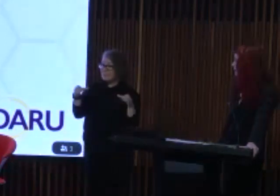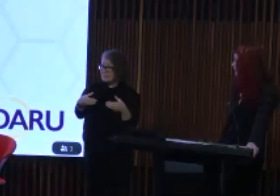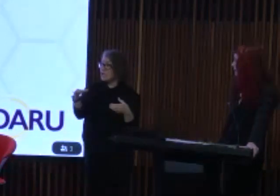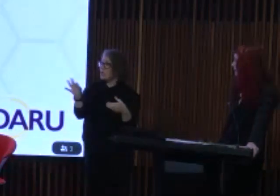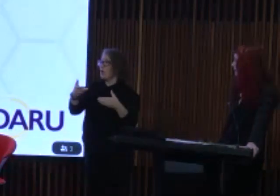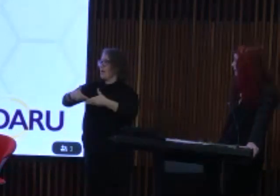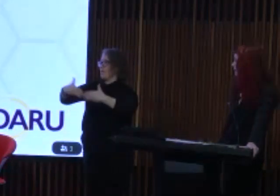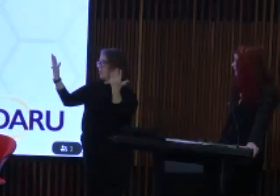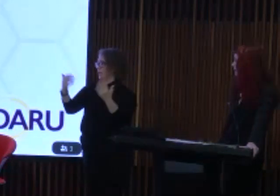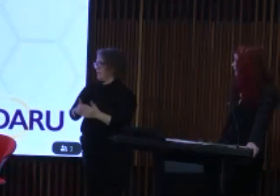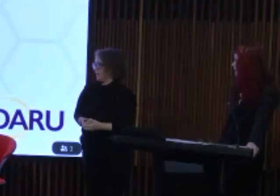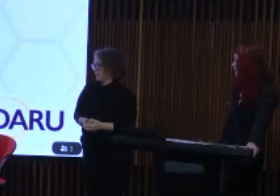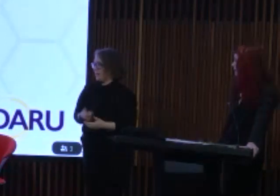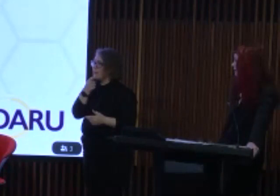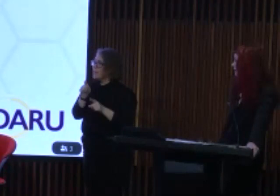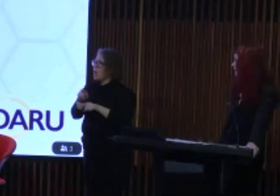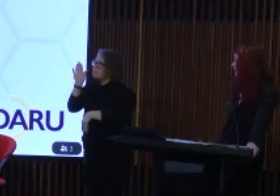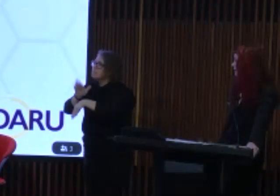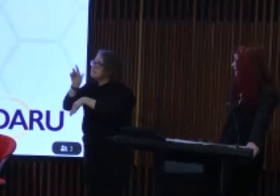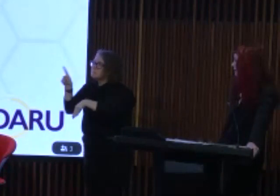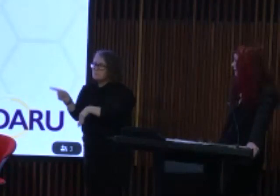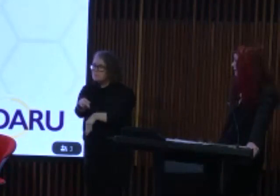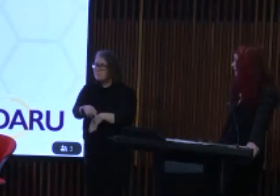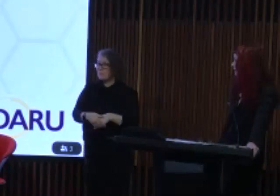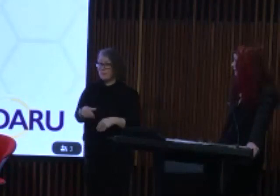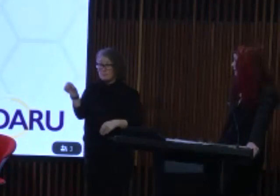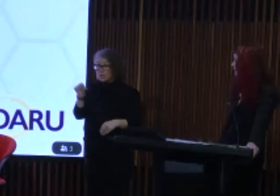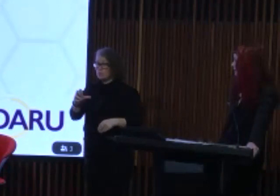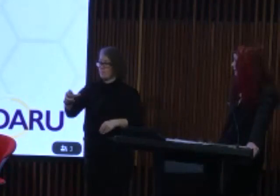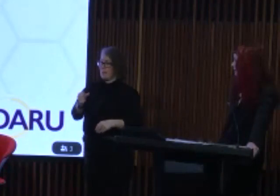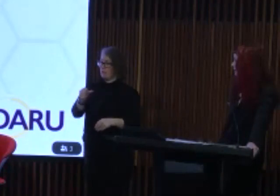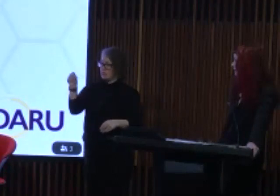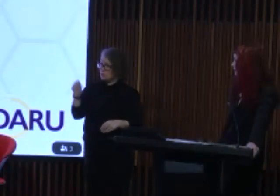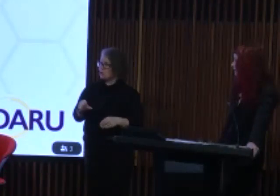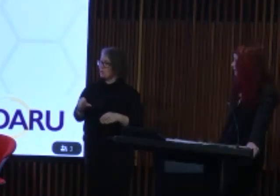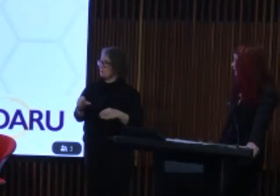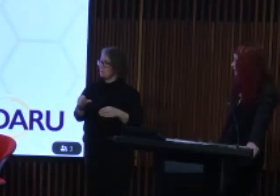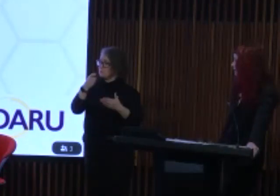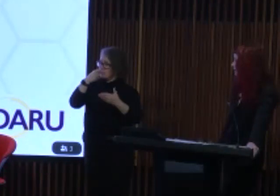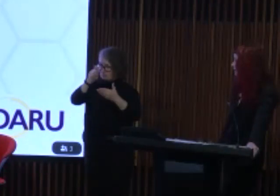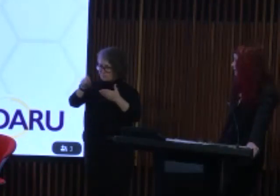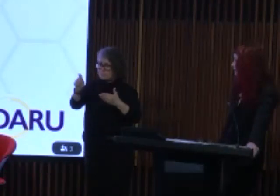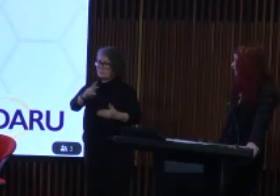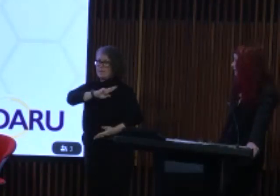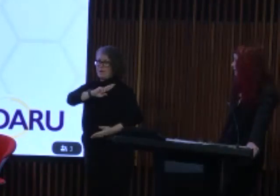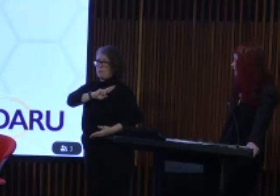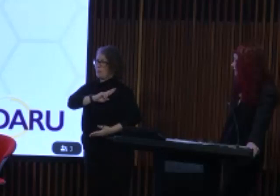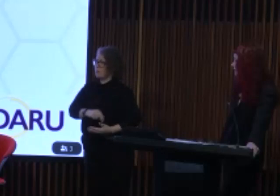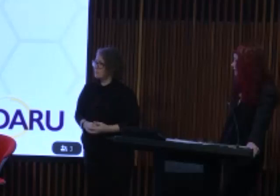So I think it should be mandatory and it should be accountable. I don't know what anyone